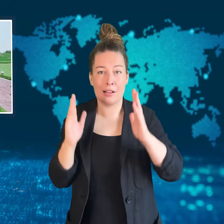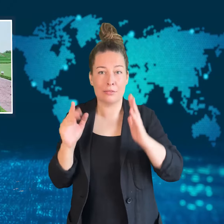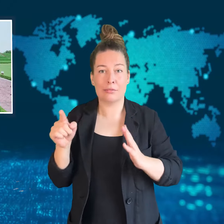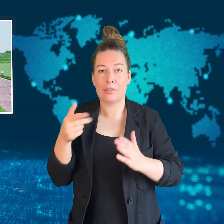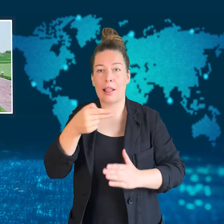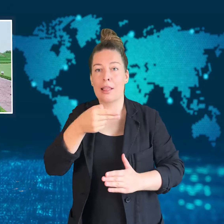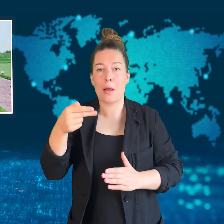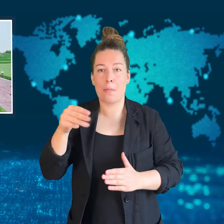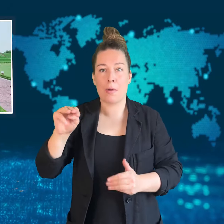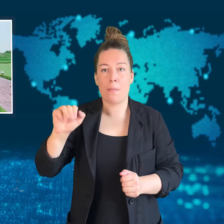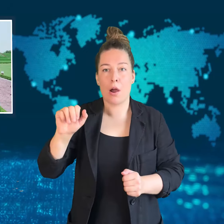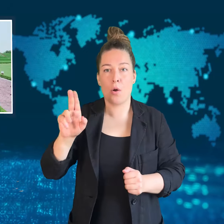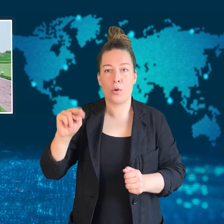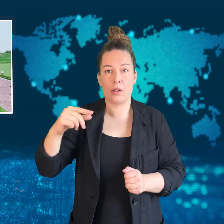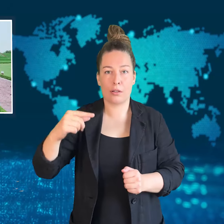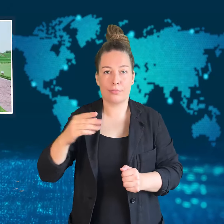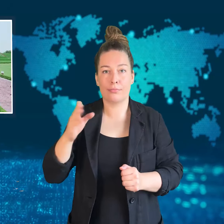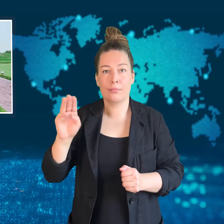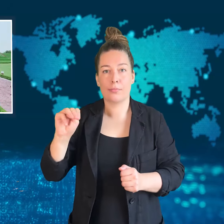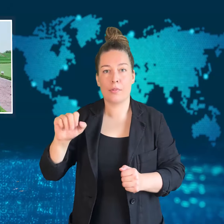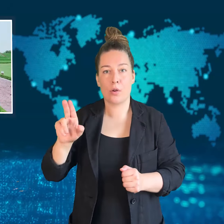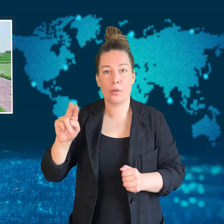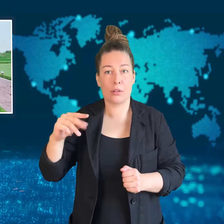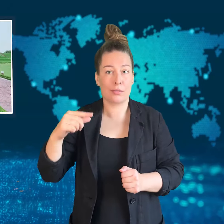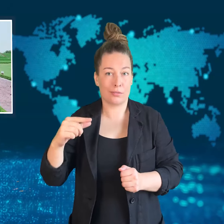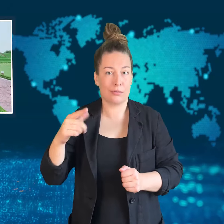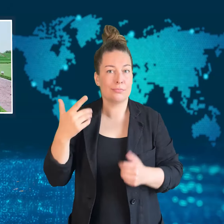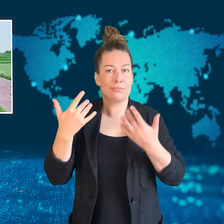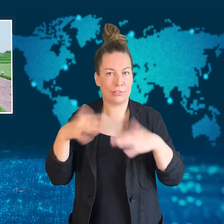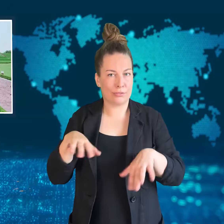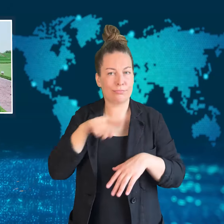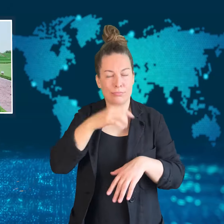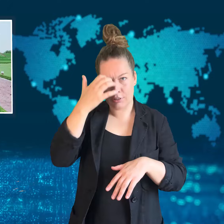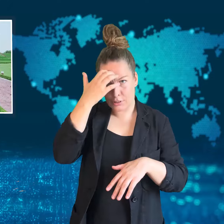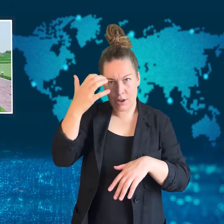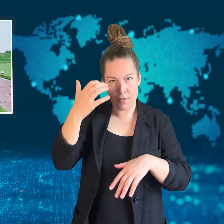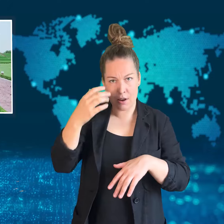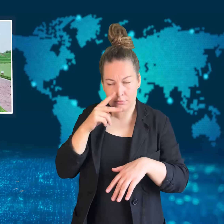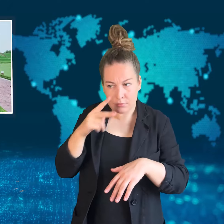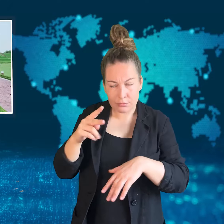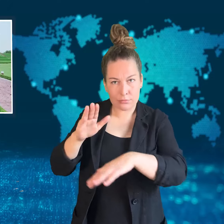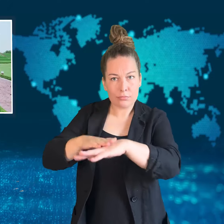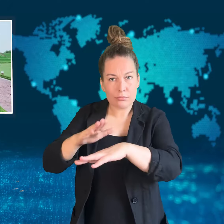authorities about his decision to sell his kidneys.